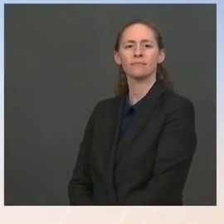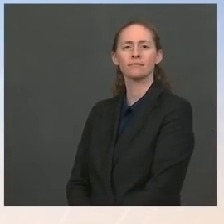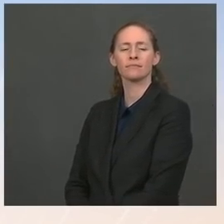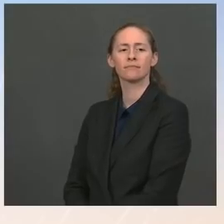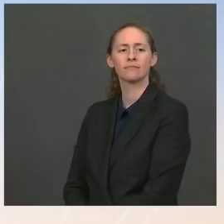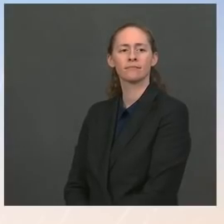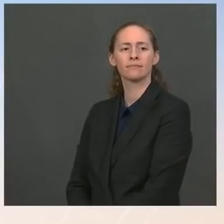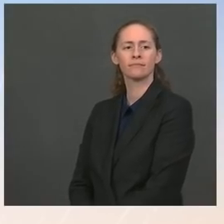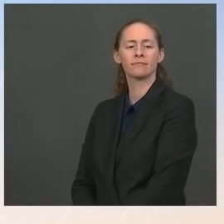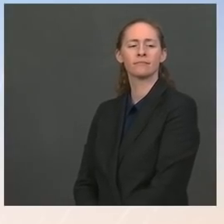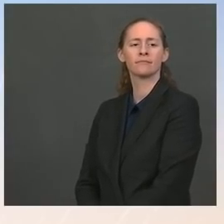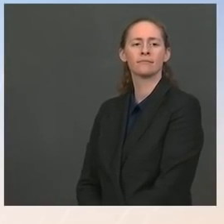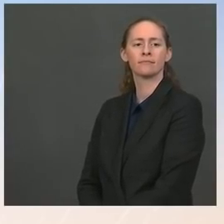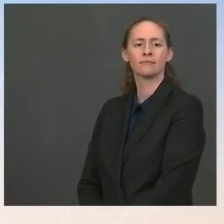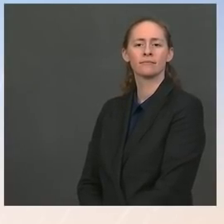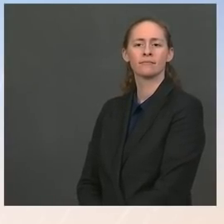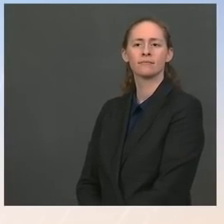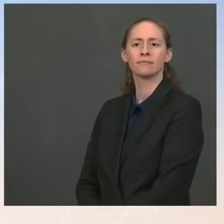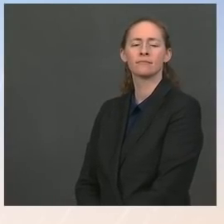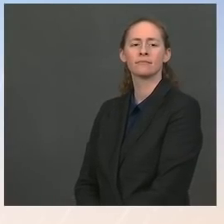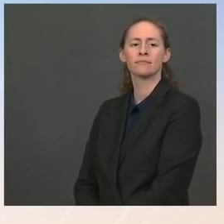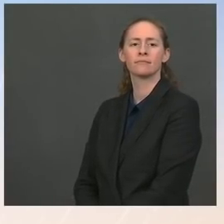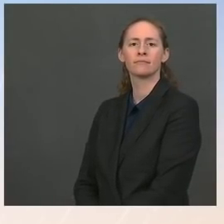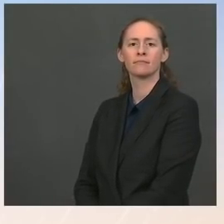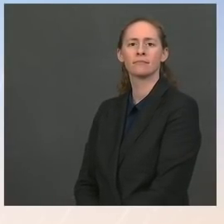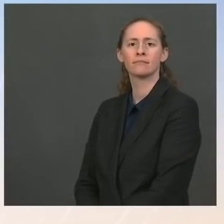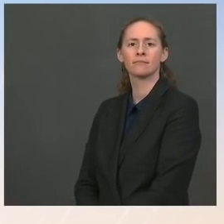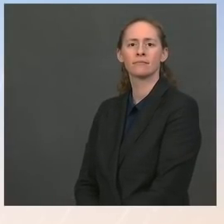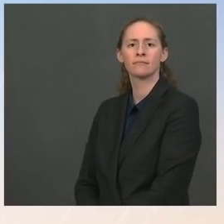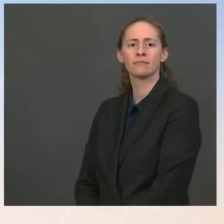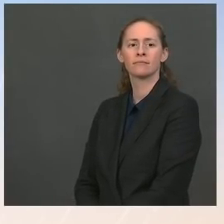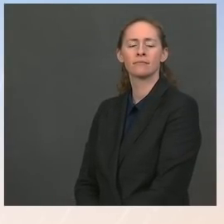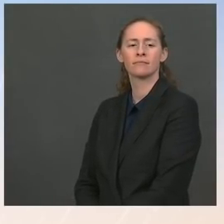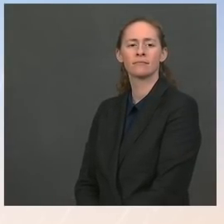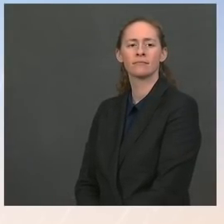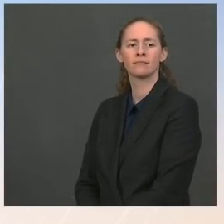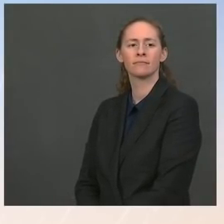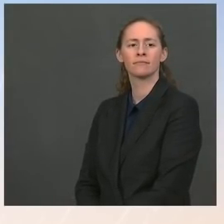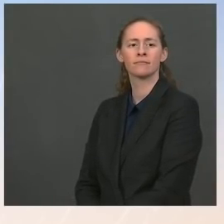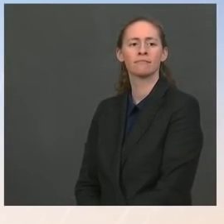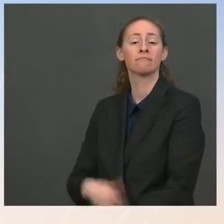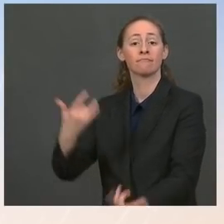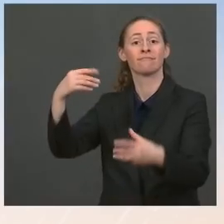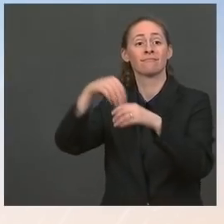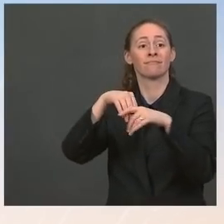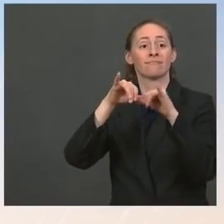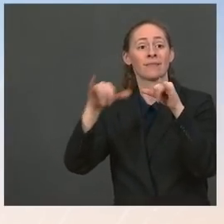how this infrastructure plan is going to impact jobs numbers, and we've heard in the jobs report in the past.